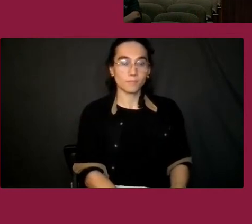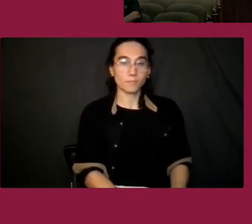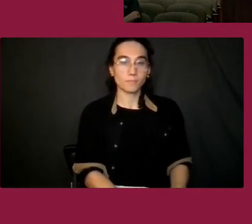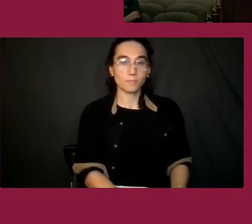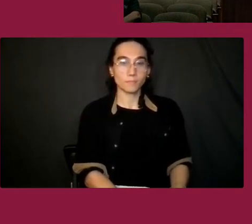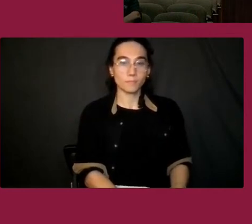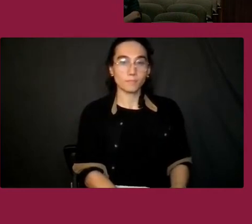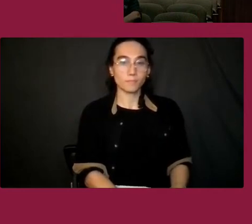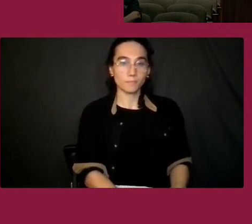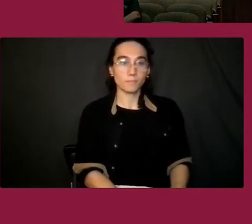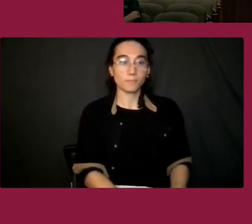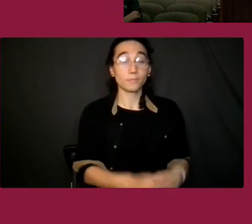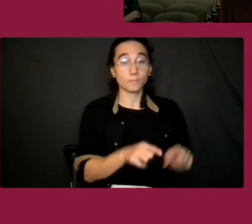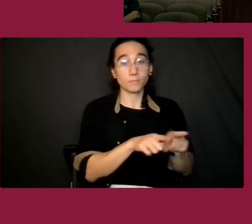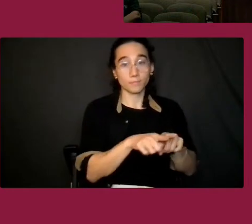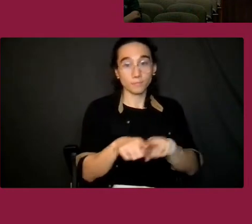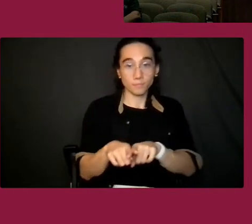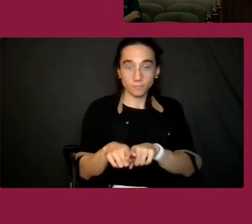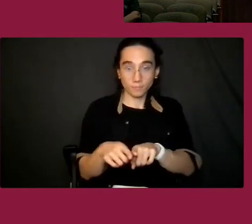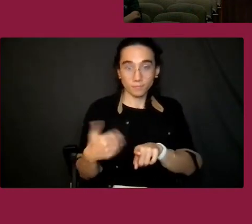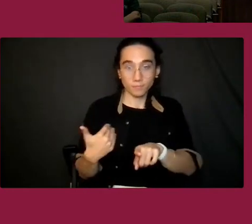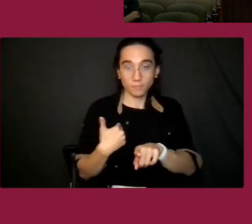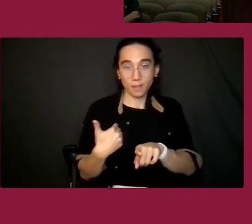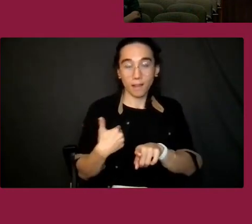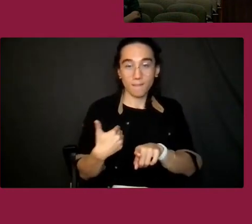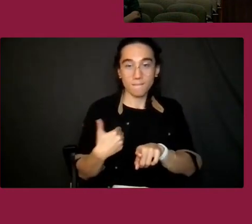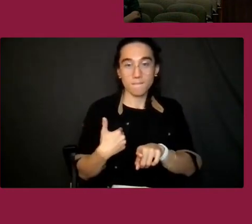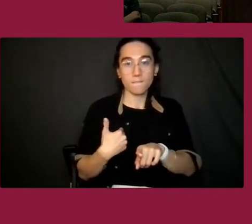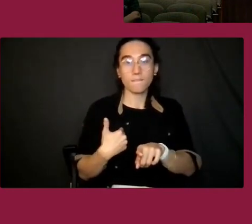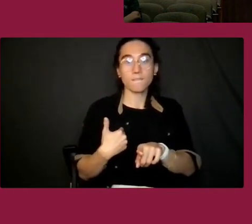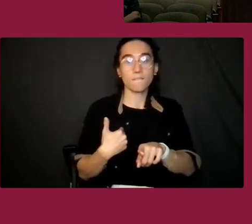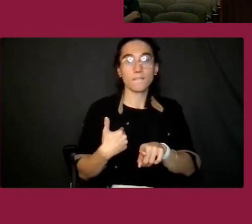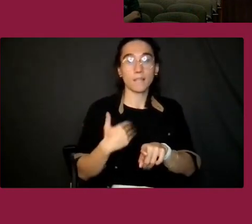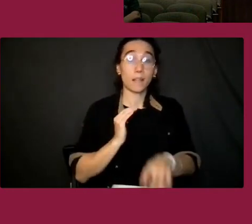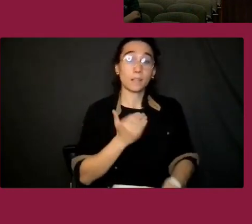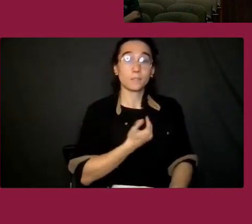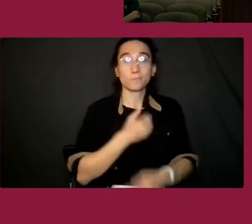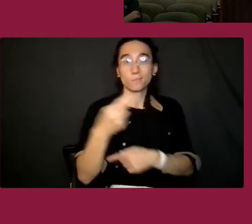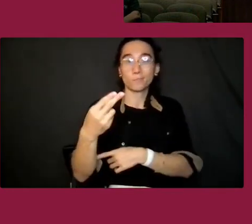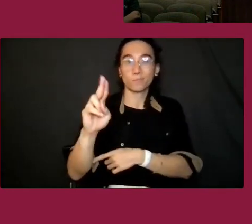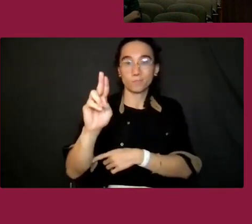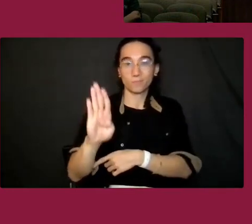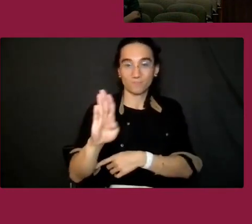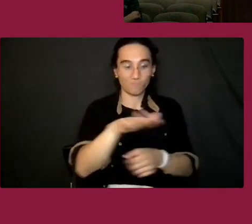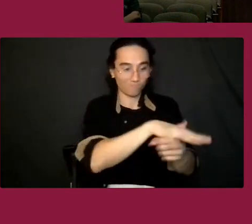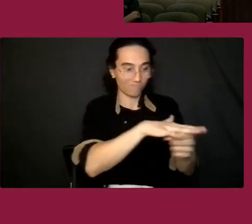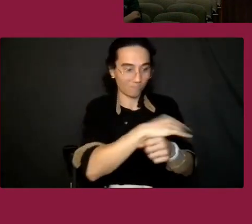We also have cleared, cleaned our HUB space more, because tomorrow the Dreamer